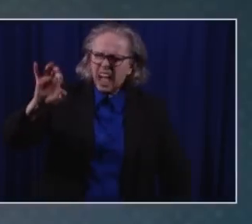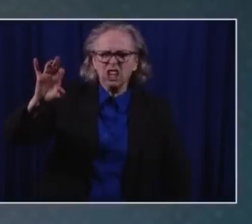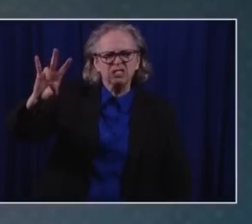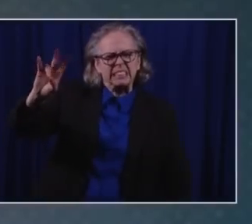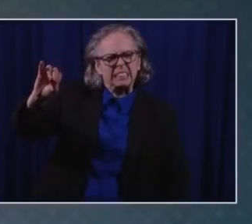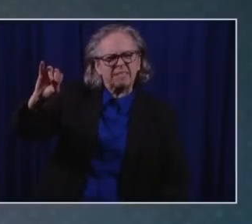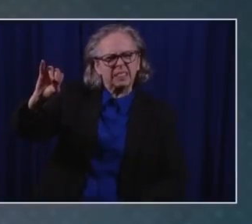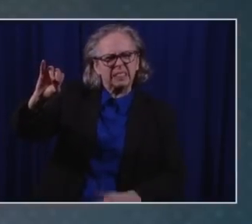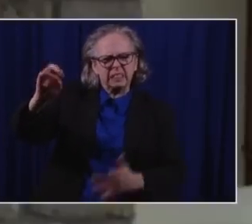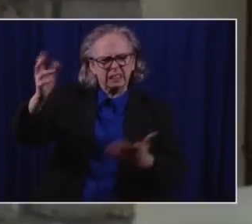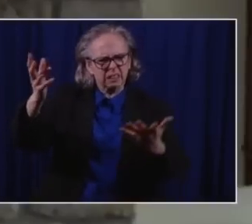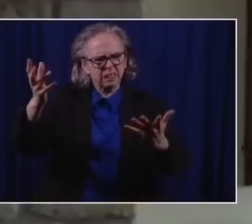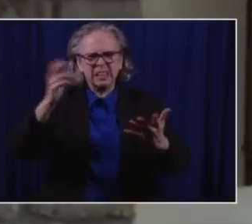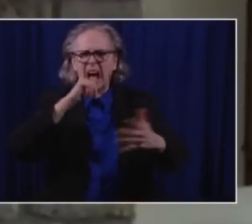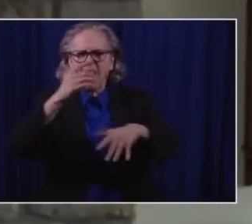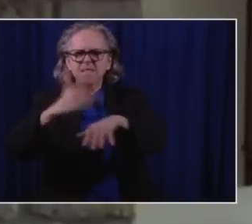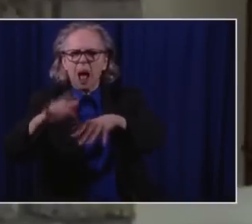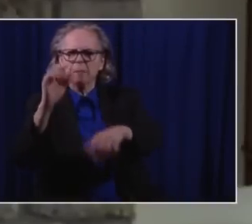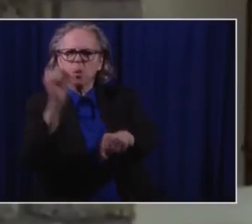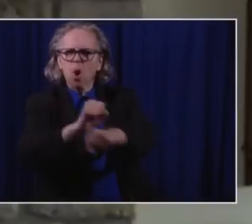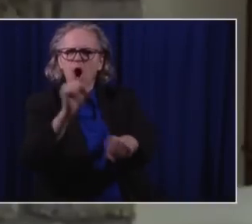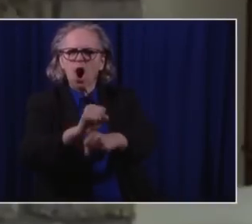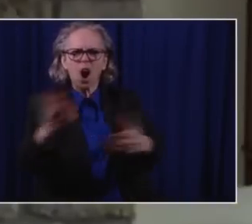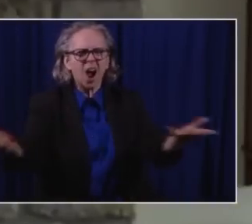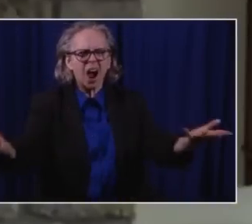that in the spring else no no